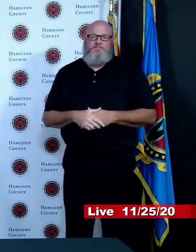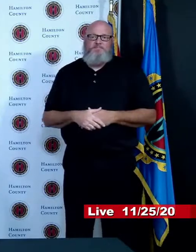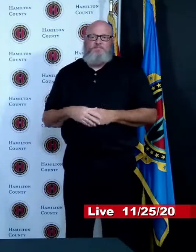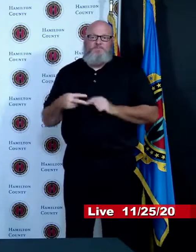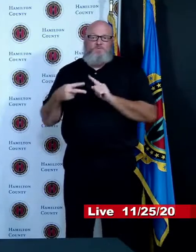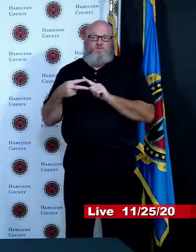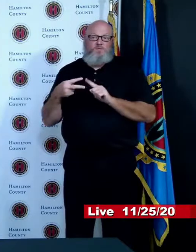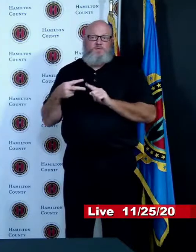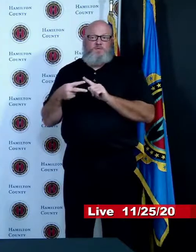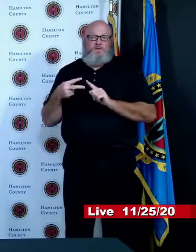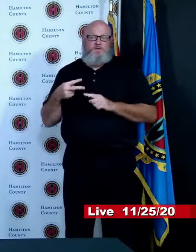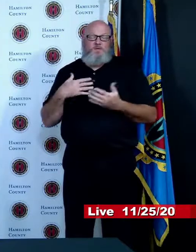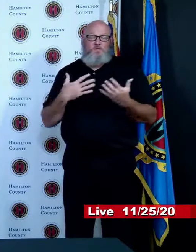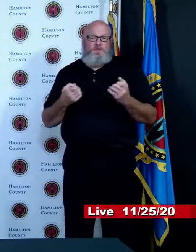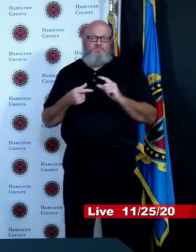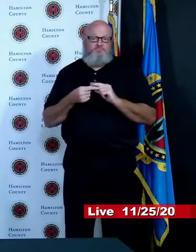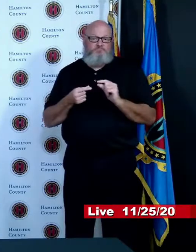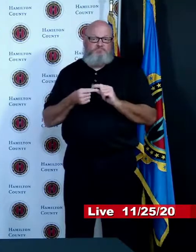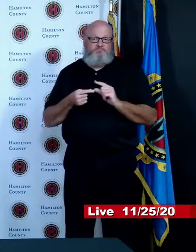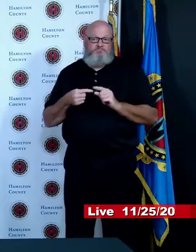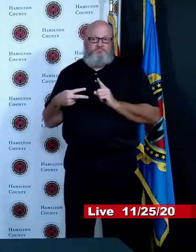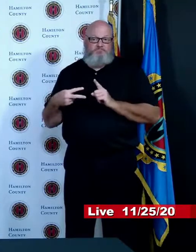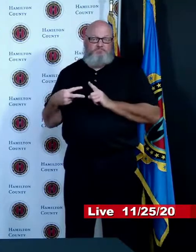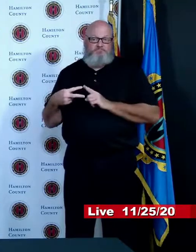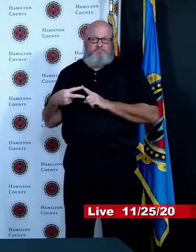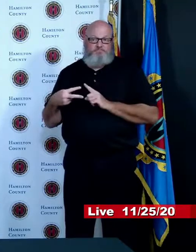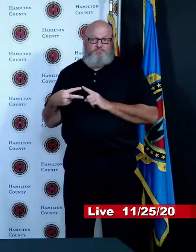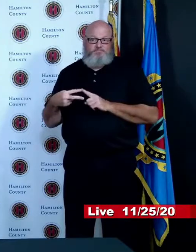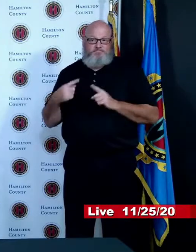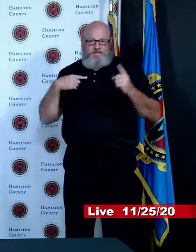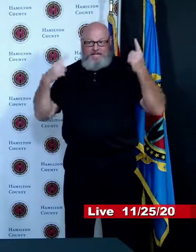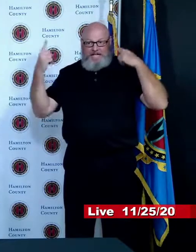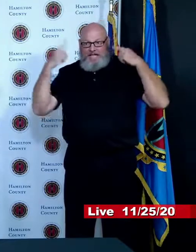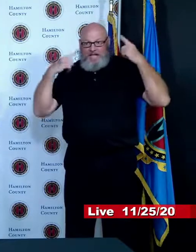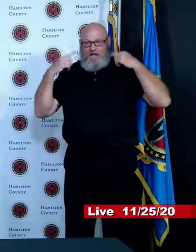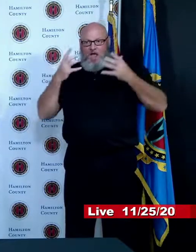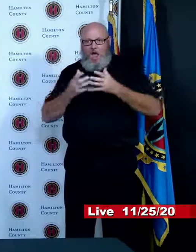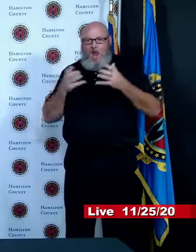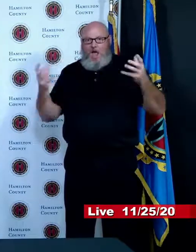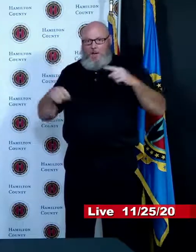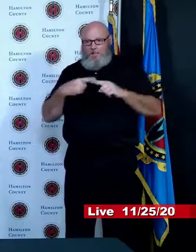that we've we're hearing a lot about the vaccine from the national level and from the state level